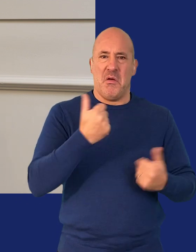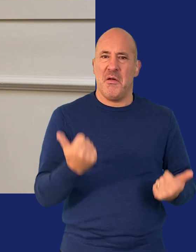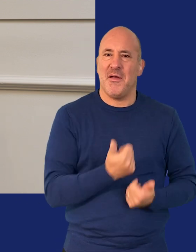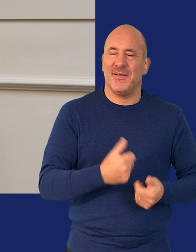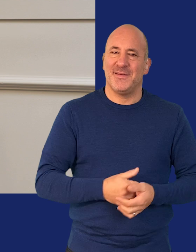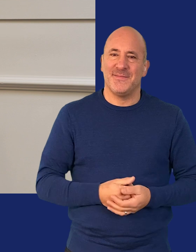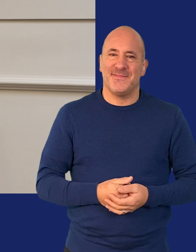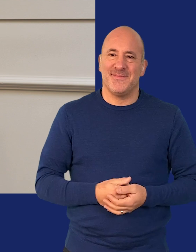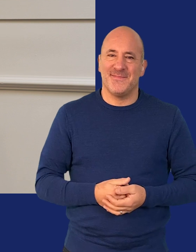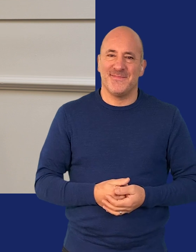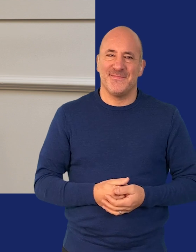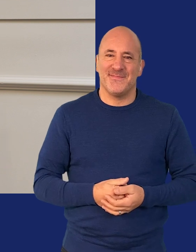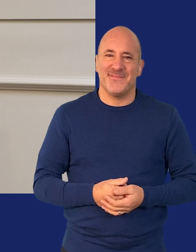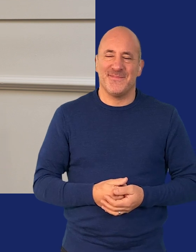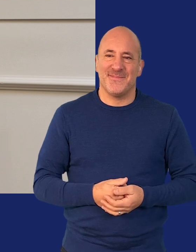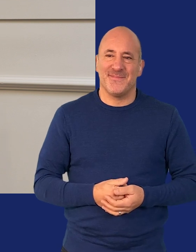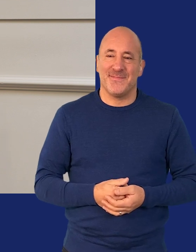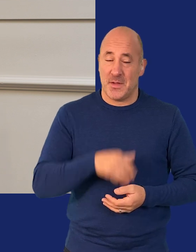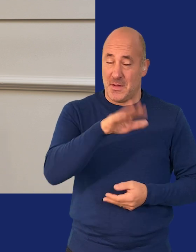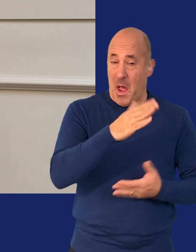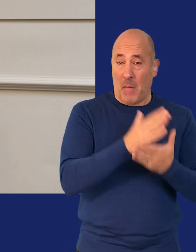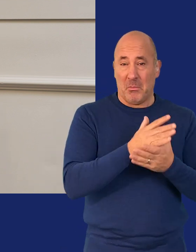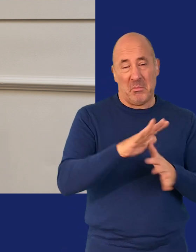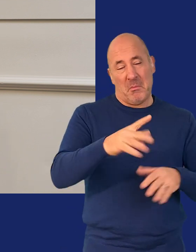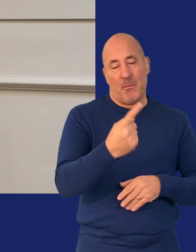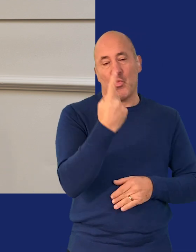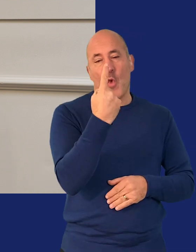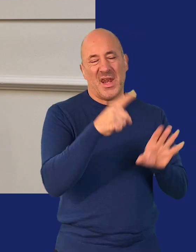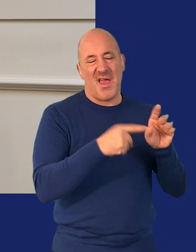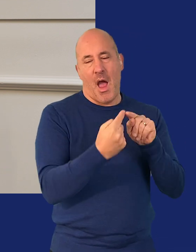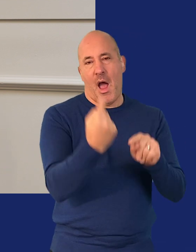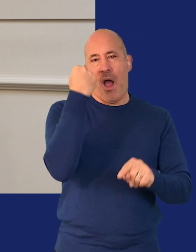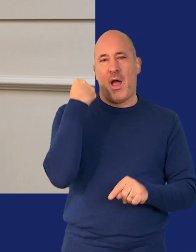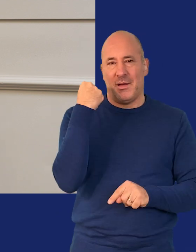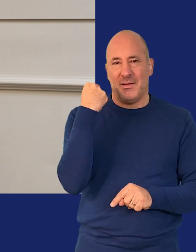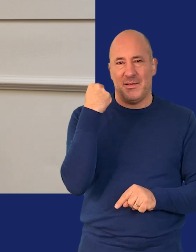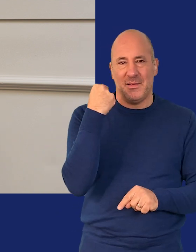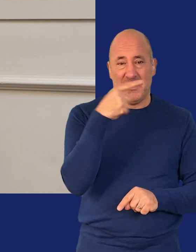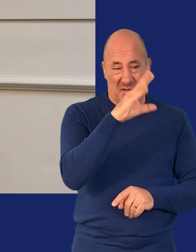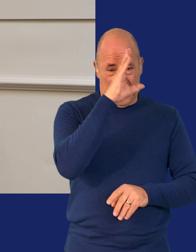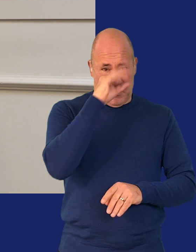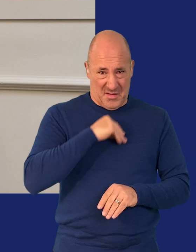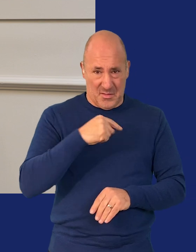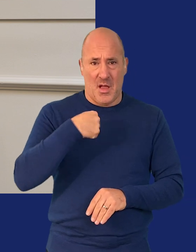Like certainly if you told me one year ago that, that I would be